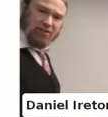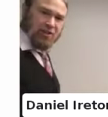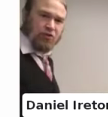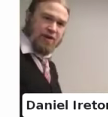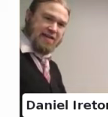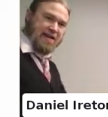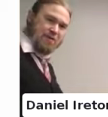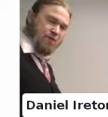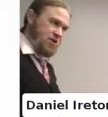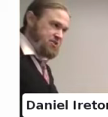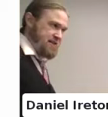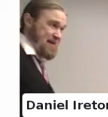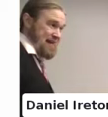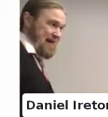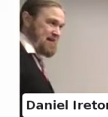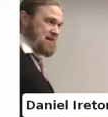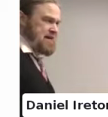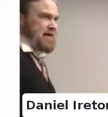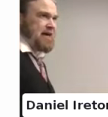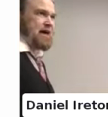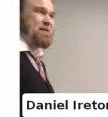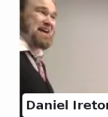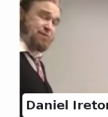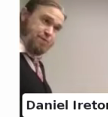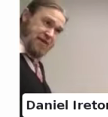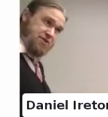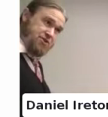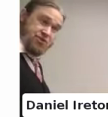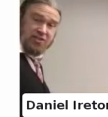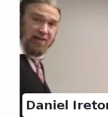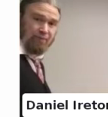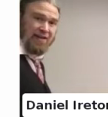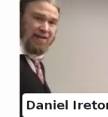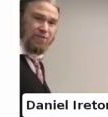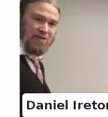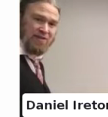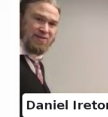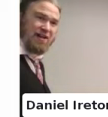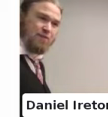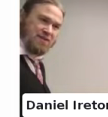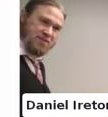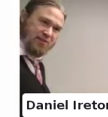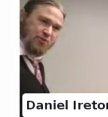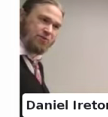Do you go to any gaming bars for people with disabilities or for board games for events Daniel: See, I, we don't have a lot great gaming bars in Manhattan.